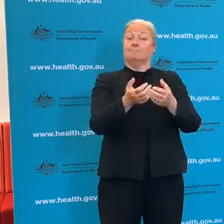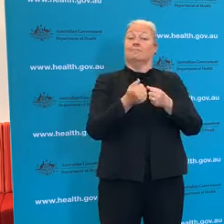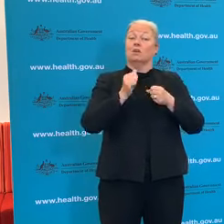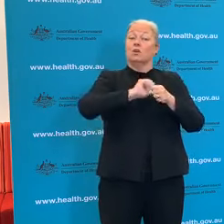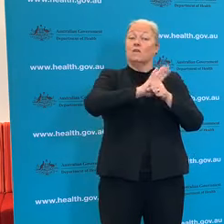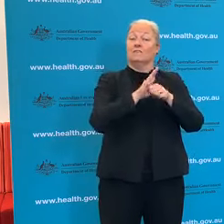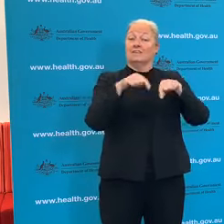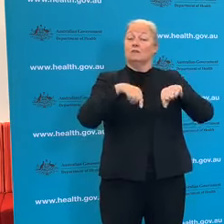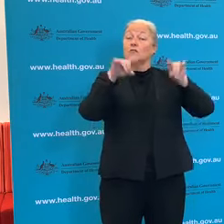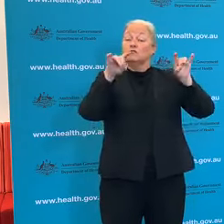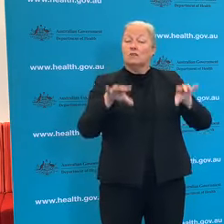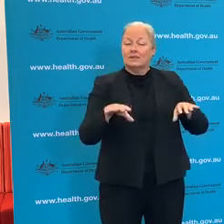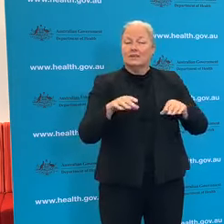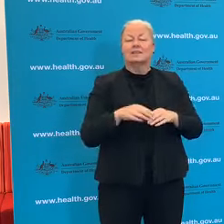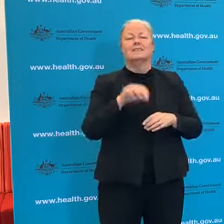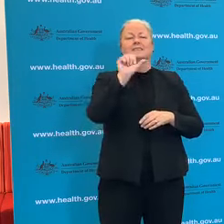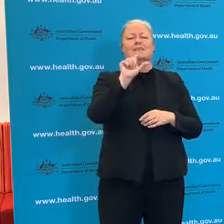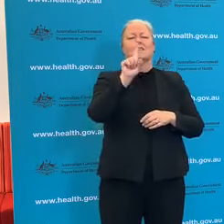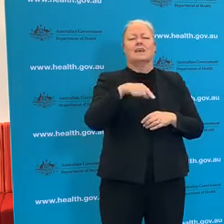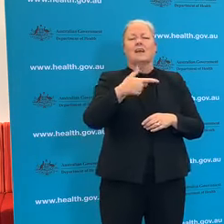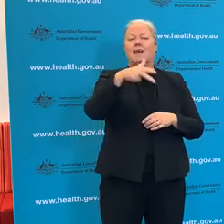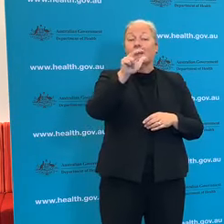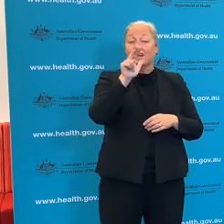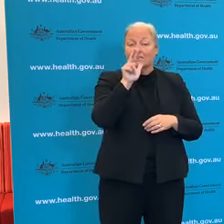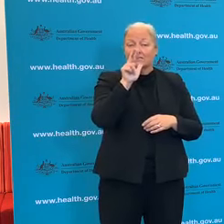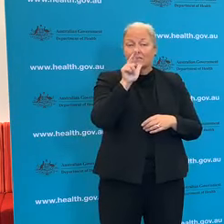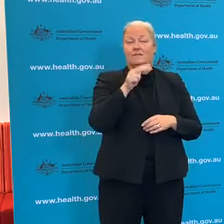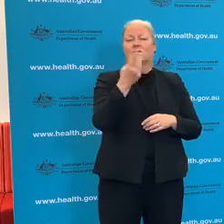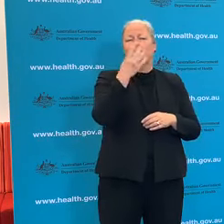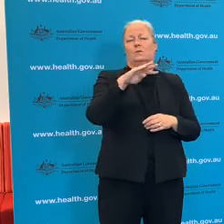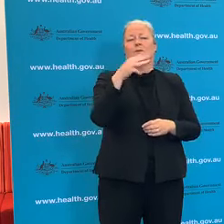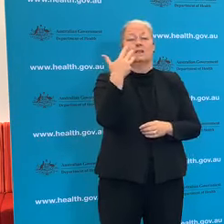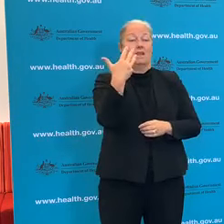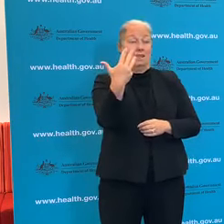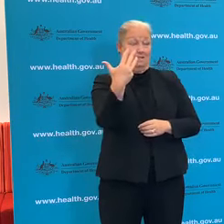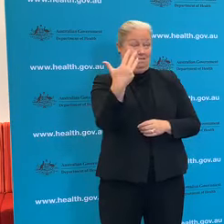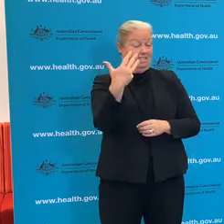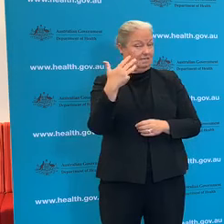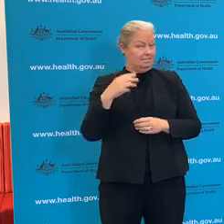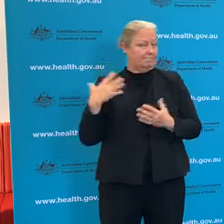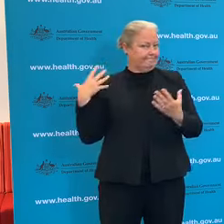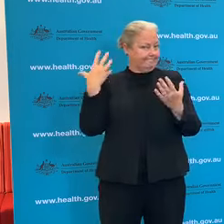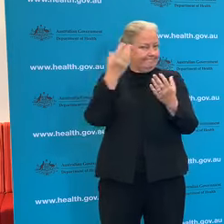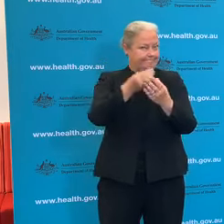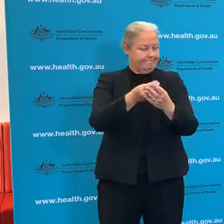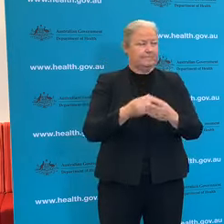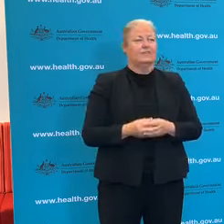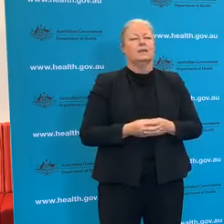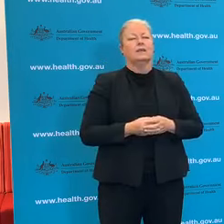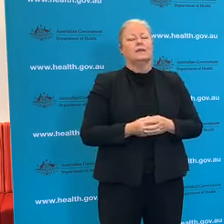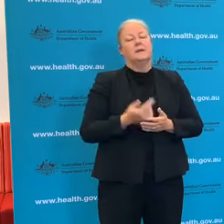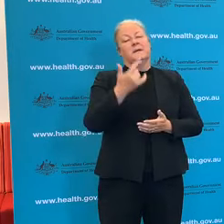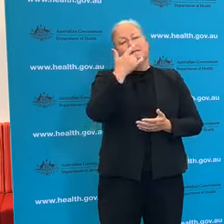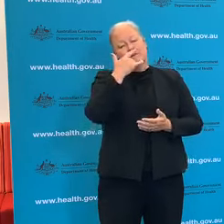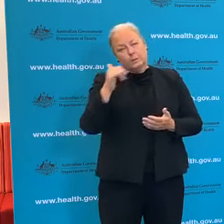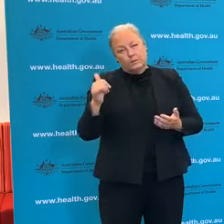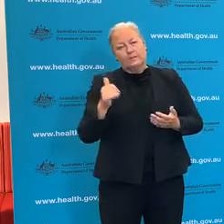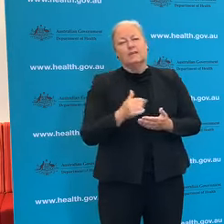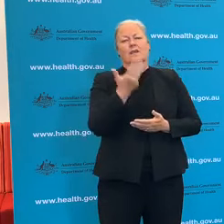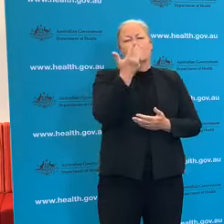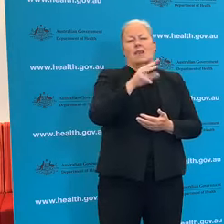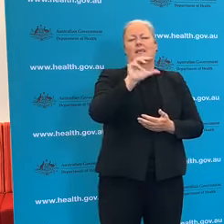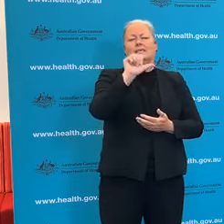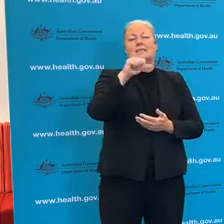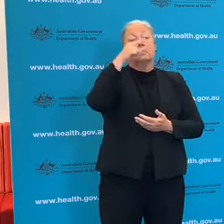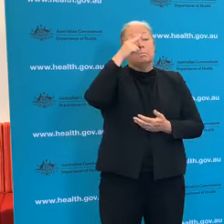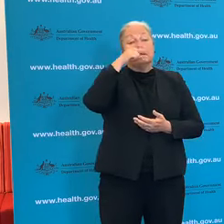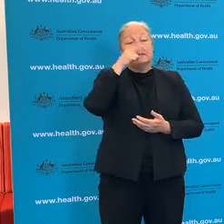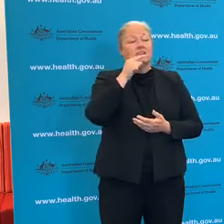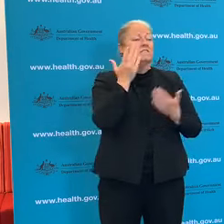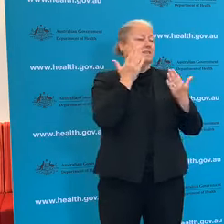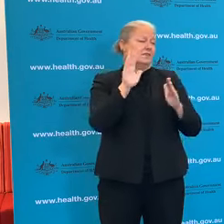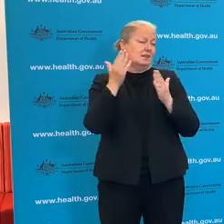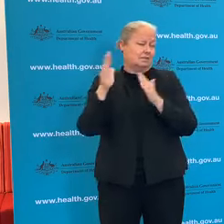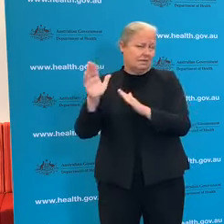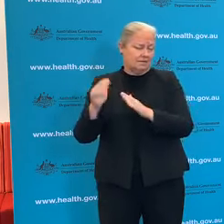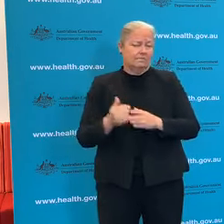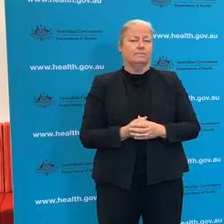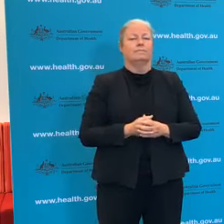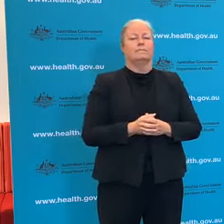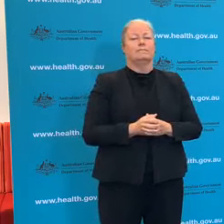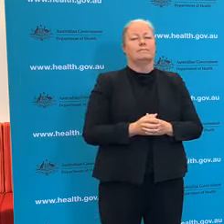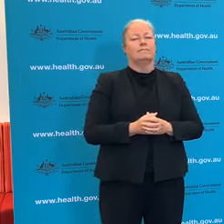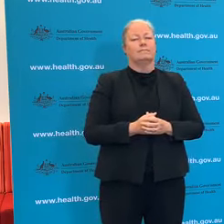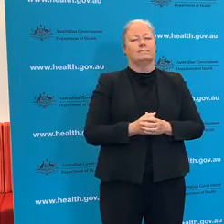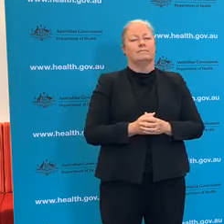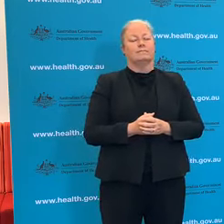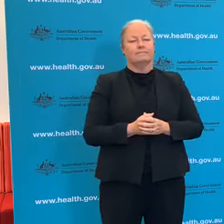Australia is 6,849 and unfortunately 96 deaths. So whilst our death rate is much